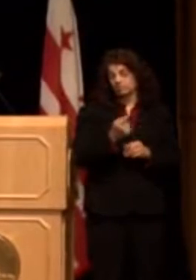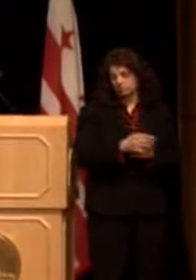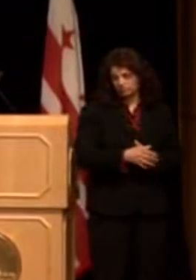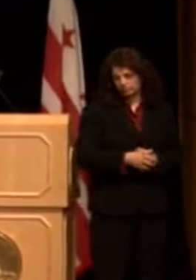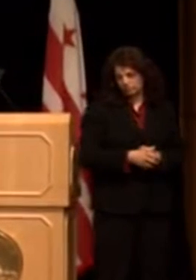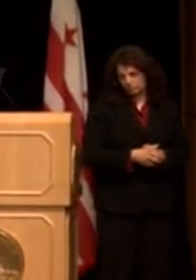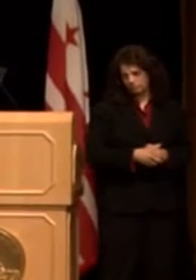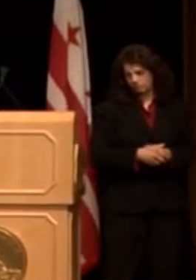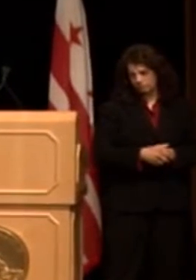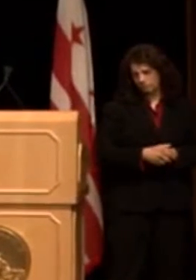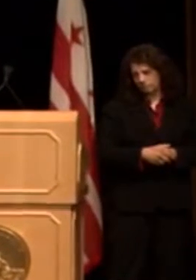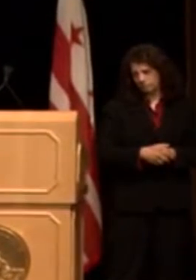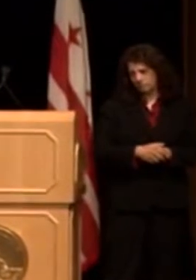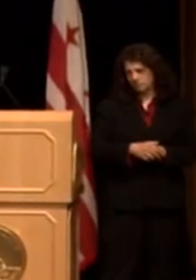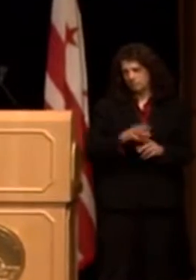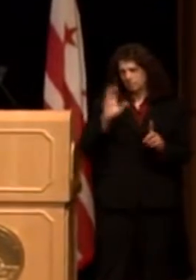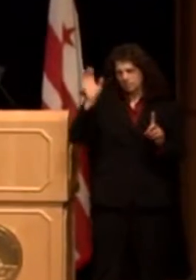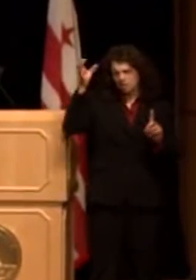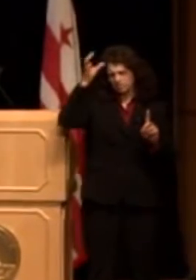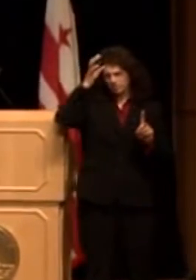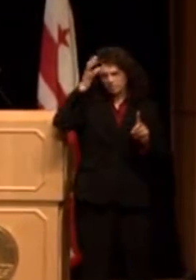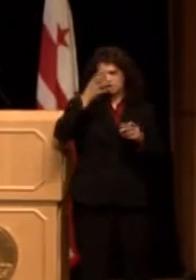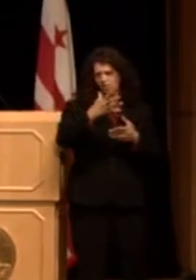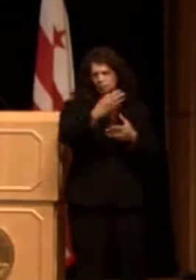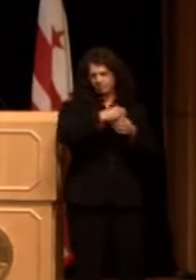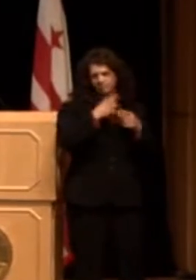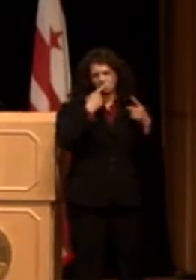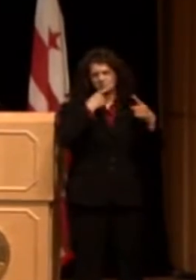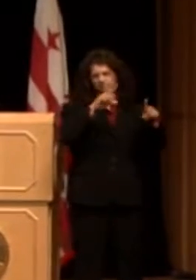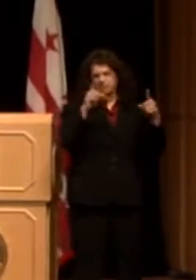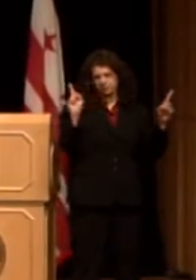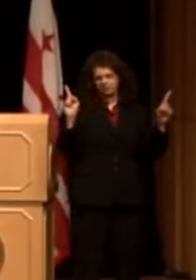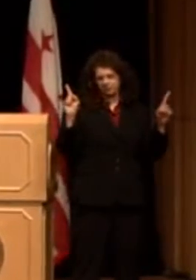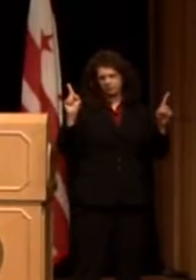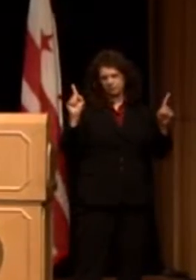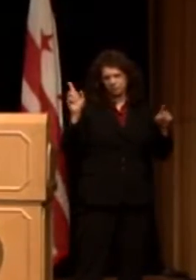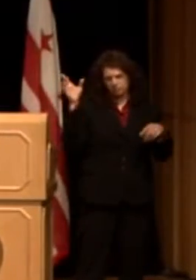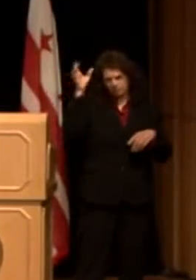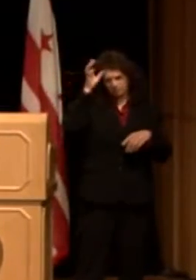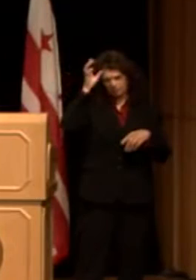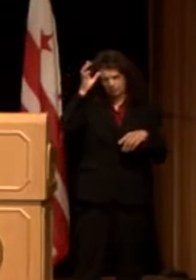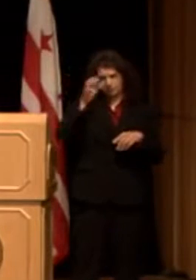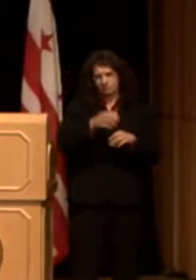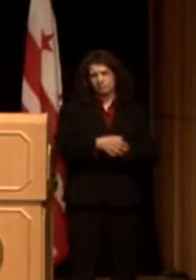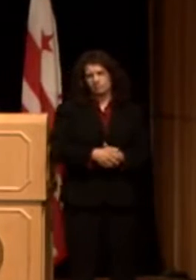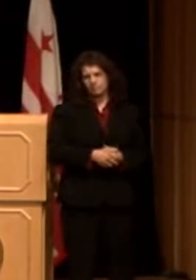INCLUSIVE PROSPERITY, AND THE IMPORTANCE INCREASINGLY THAT IT TAKES IN WASHINGTON, D.C., TO MAKE SURE THAT WE ARE MAKING A